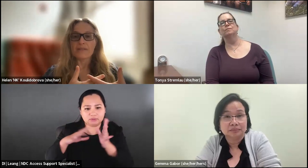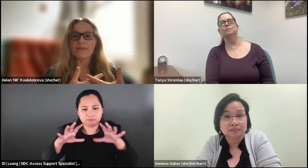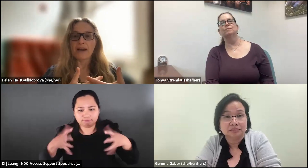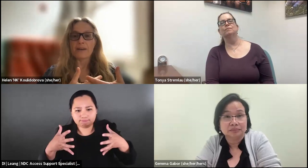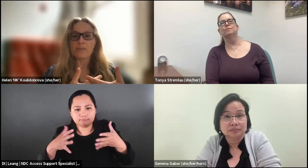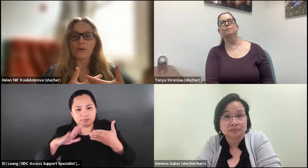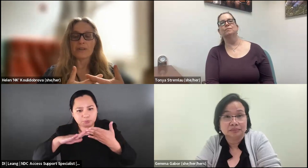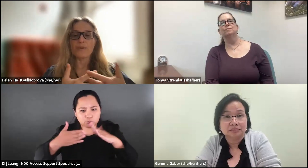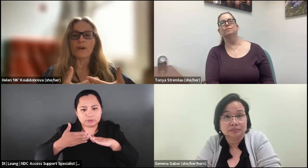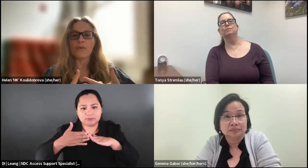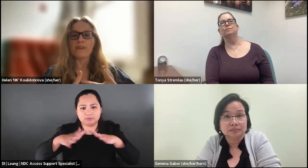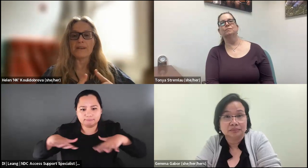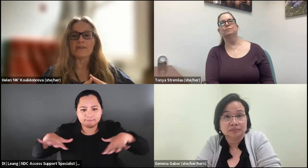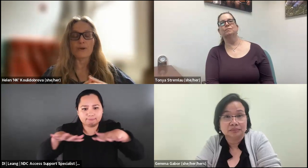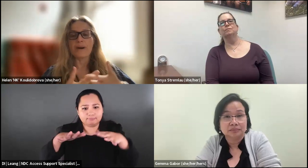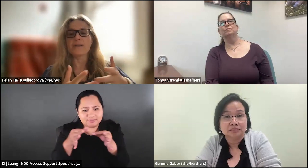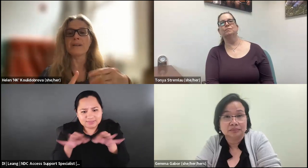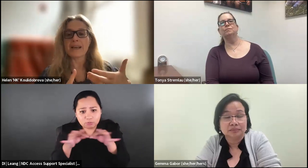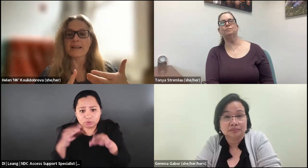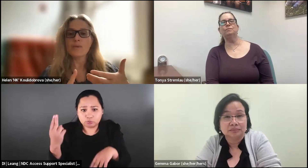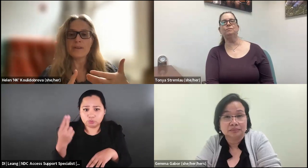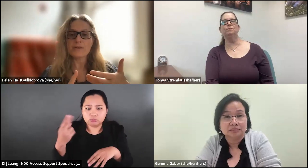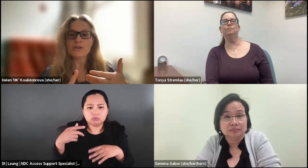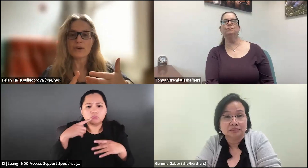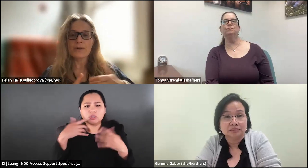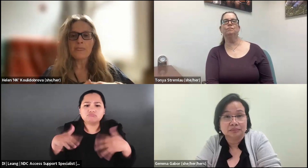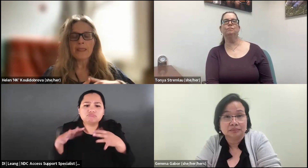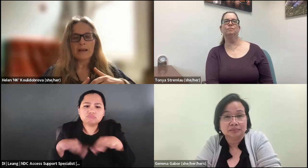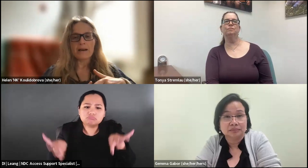is very important. We know this from other multilingual literature,